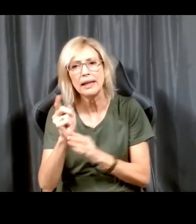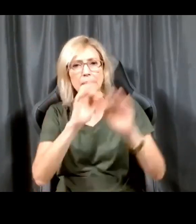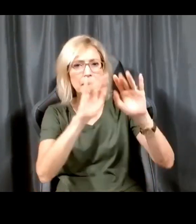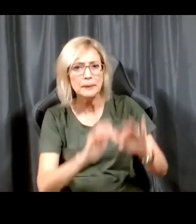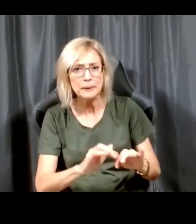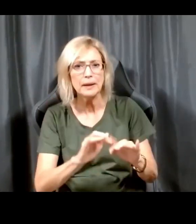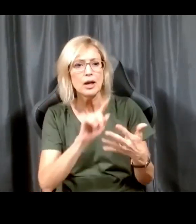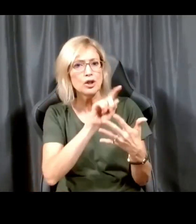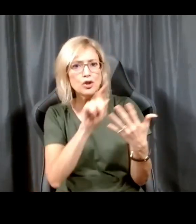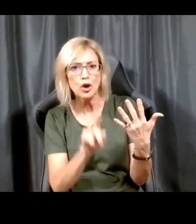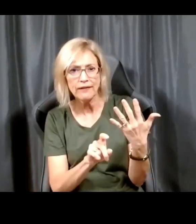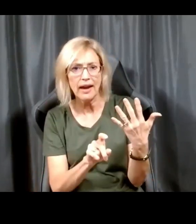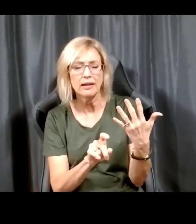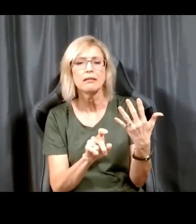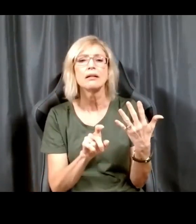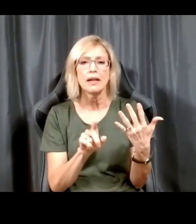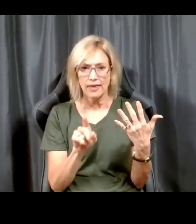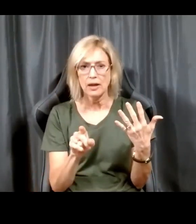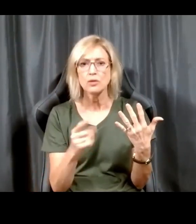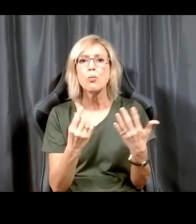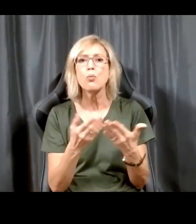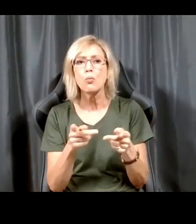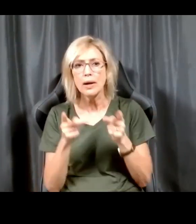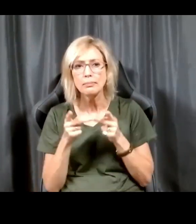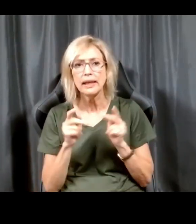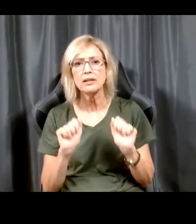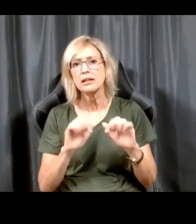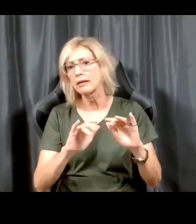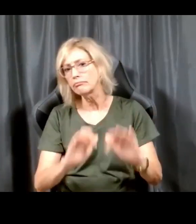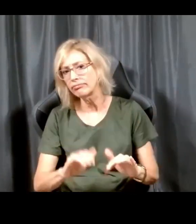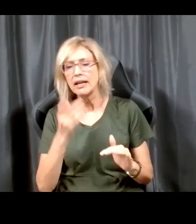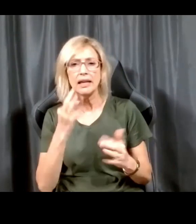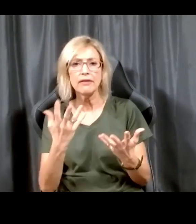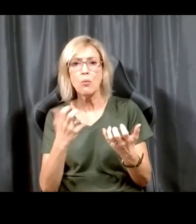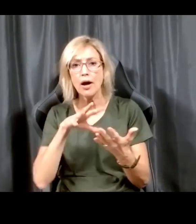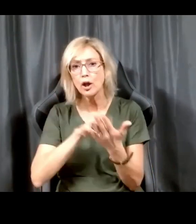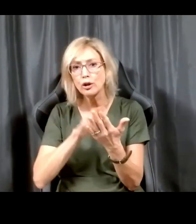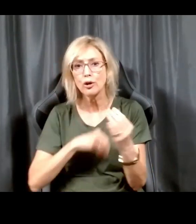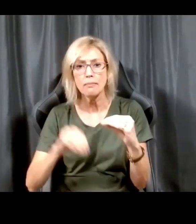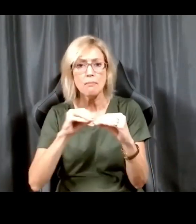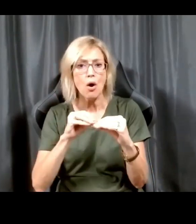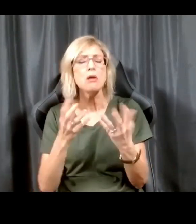spot in the survey that you can put down anything else you want to learn more about. If there's any questions you have